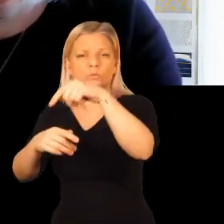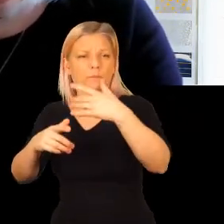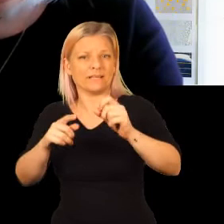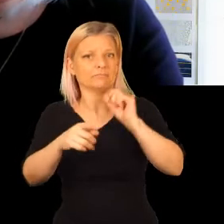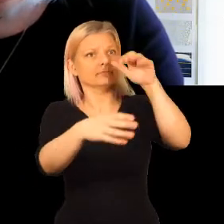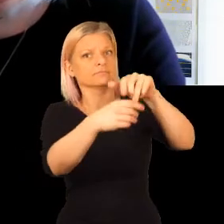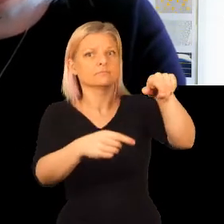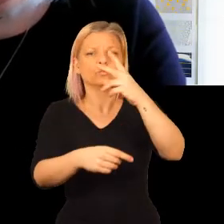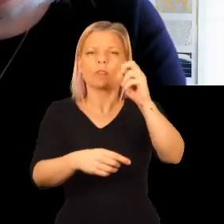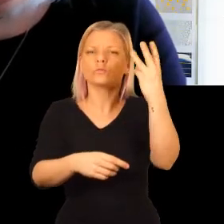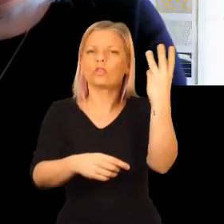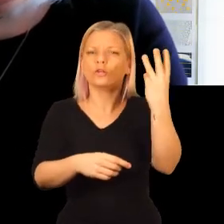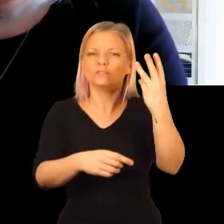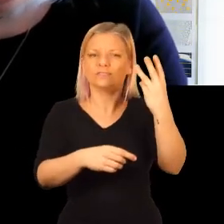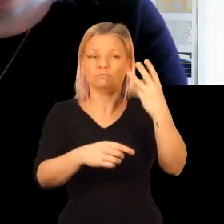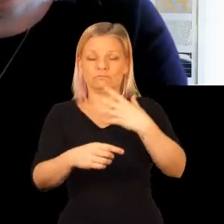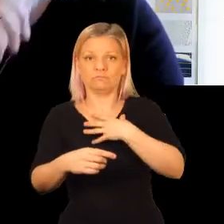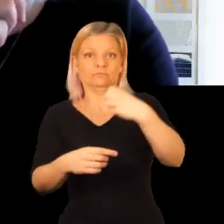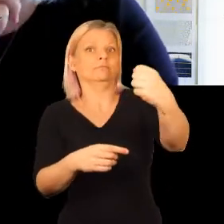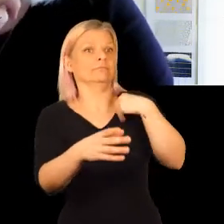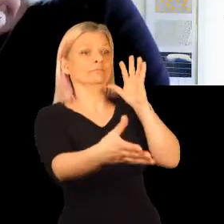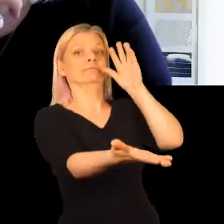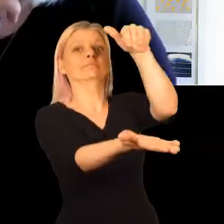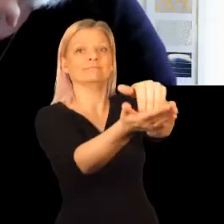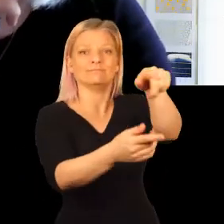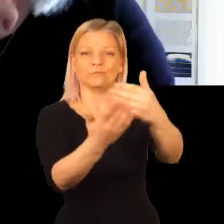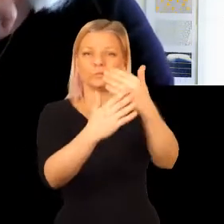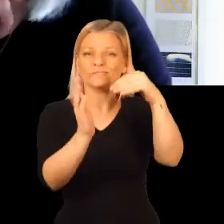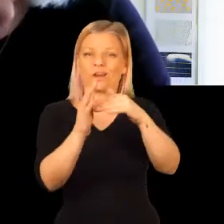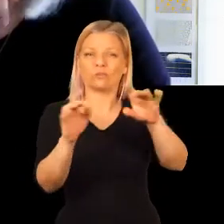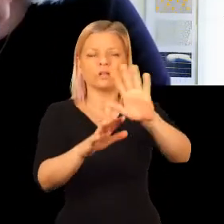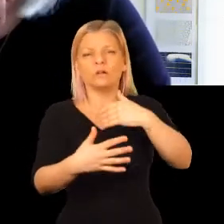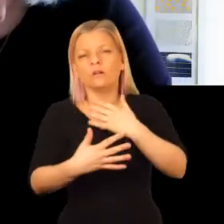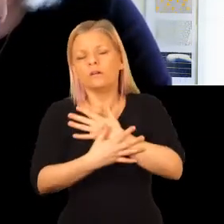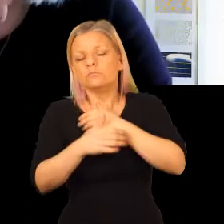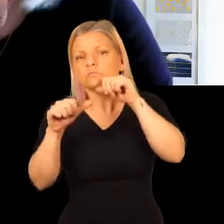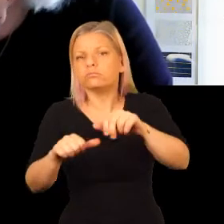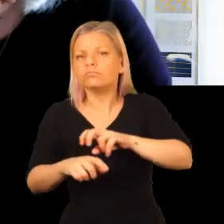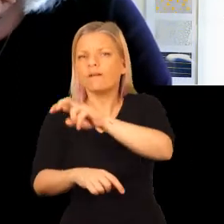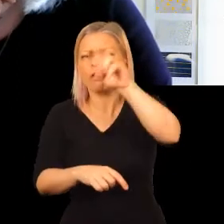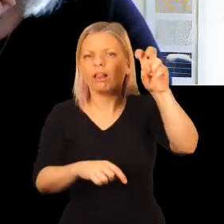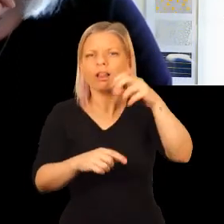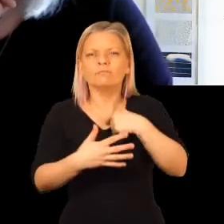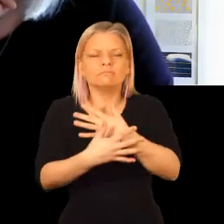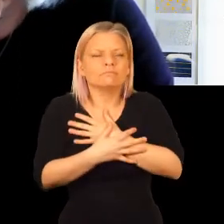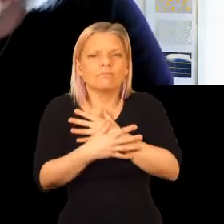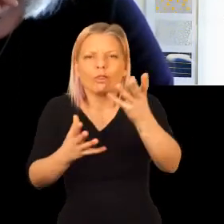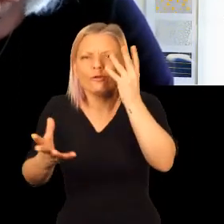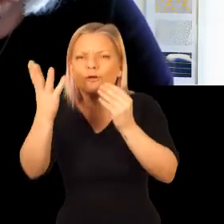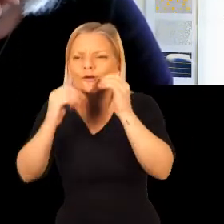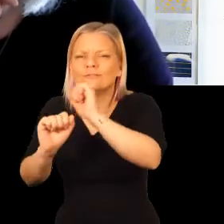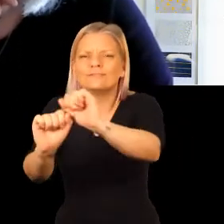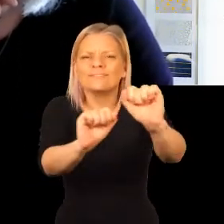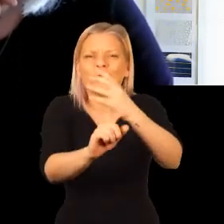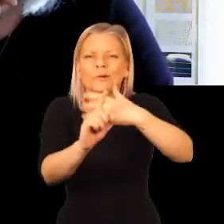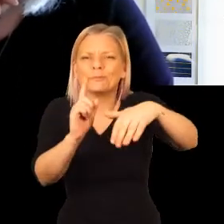that i got in 2013 took me over to new zealand and australia i just yeah i loved travel i loved